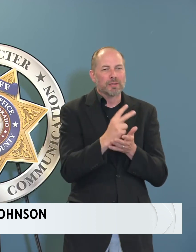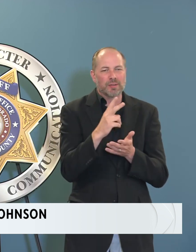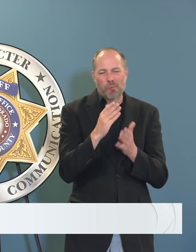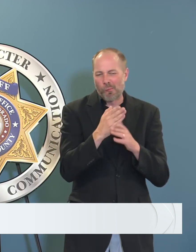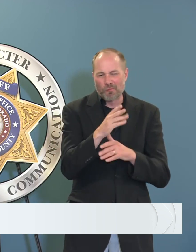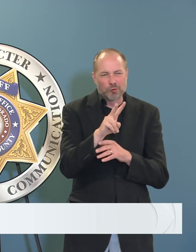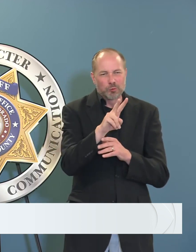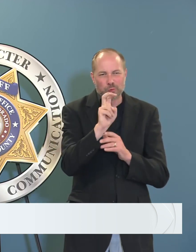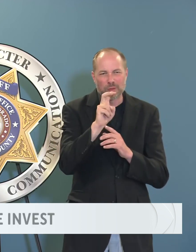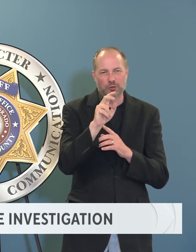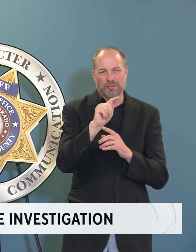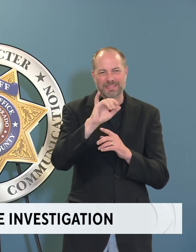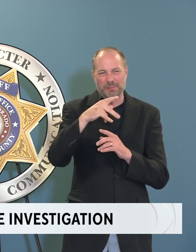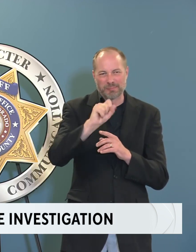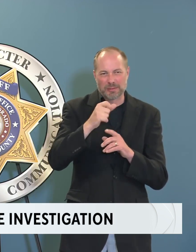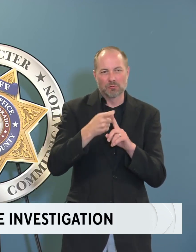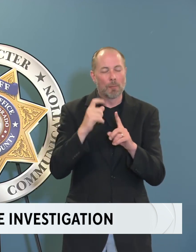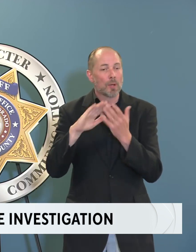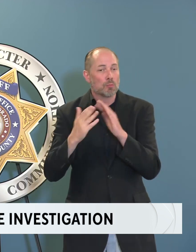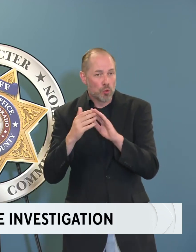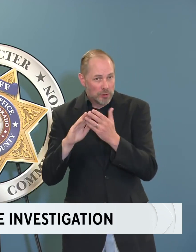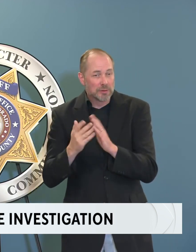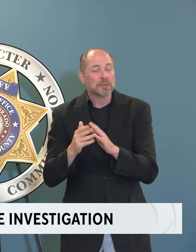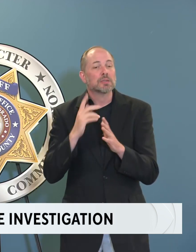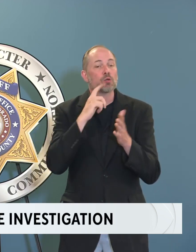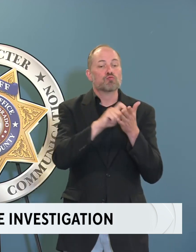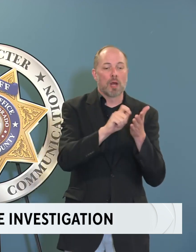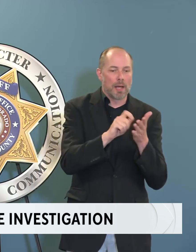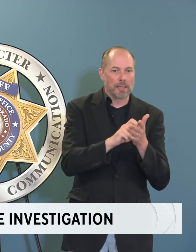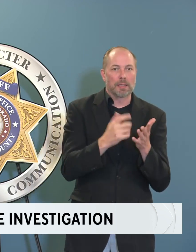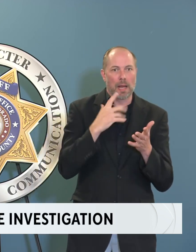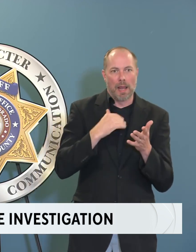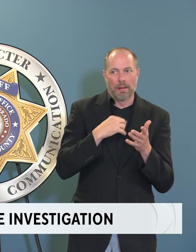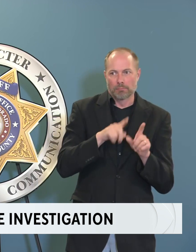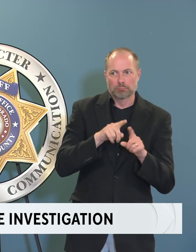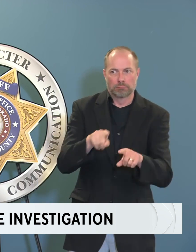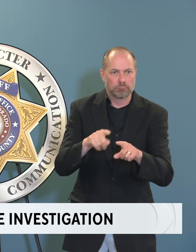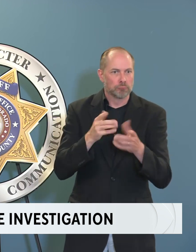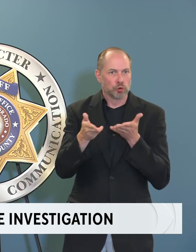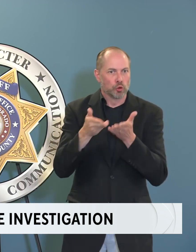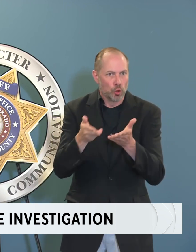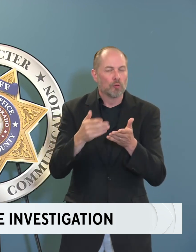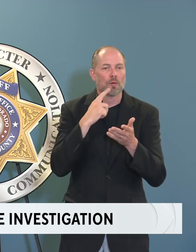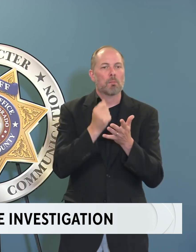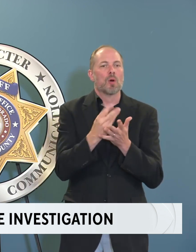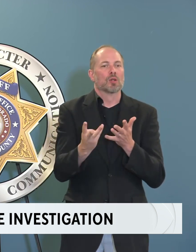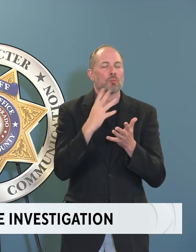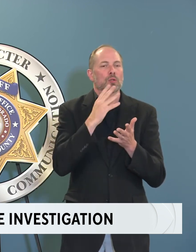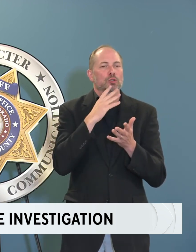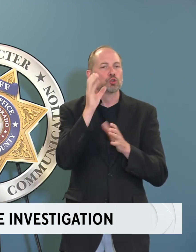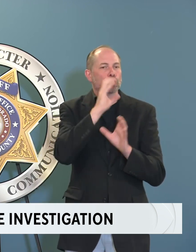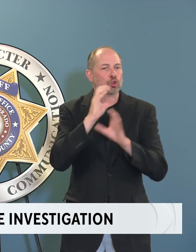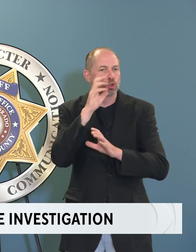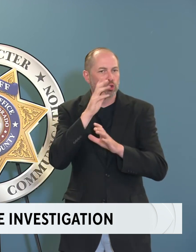THE FIRE. CONDUCTING TWO THOROUGH DEATH INVESTIGATIONS. COLLECTING NEARLY 200 ITEMS OF EVIDENCE, REVIEWING NEARLY 200